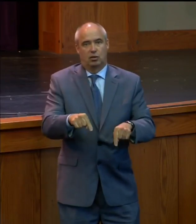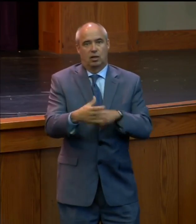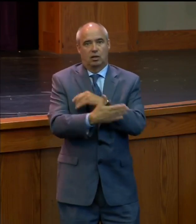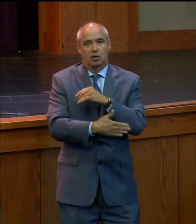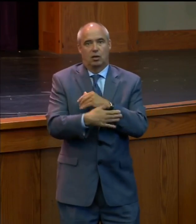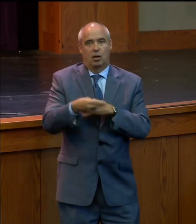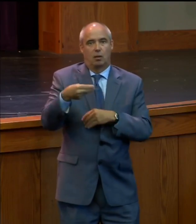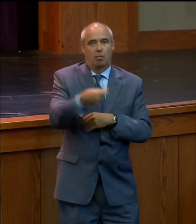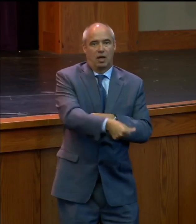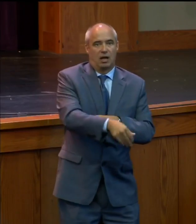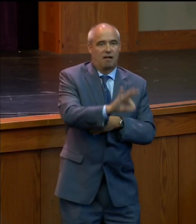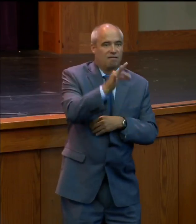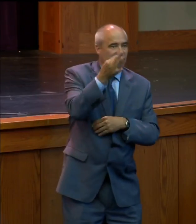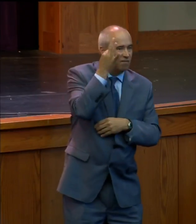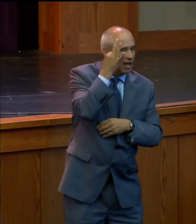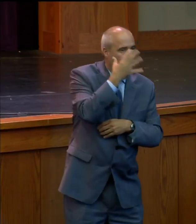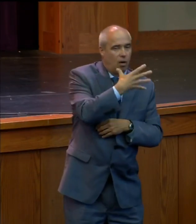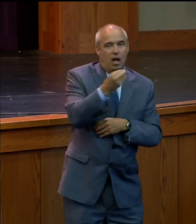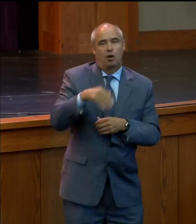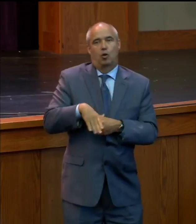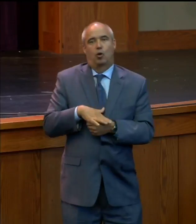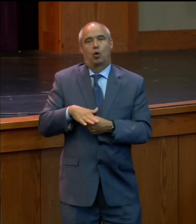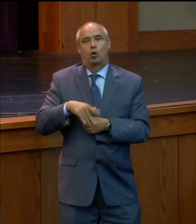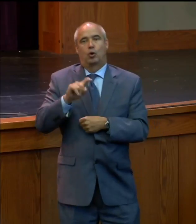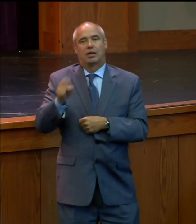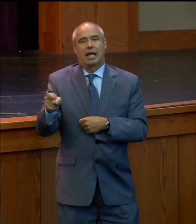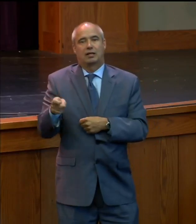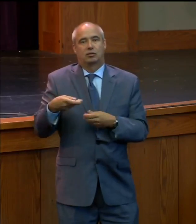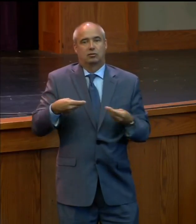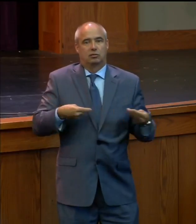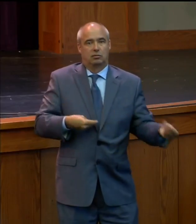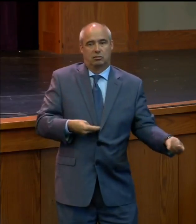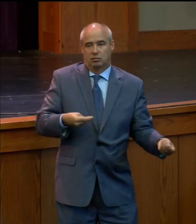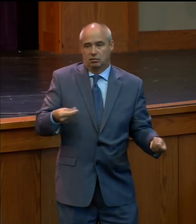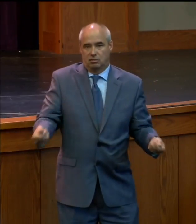FEDERAL AND LOCAL TAXES AND THAT DOES NOT HAVE ULTIMATE CONTROL